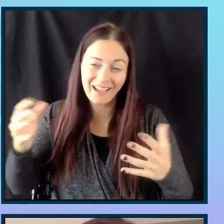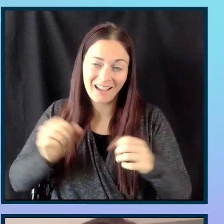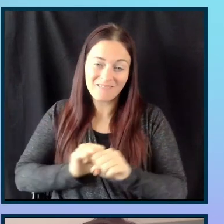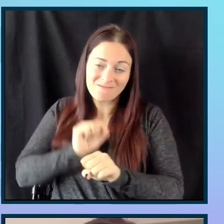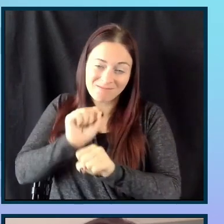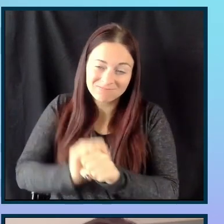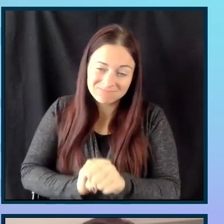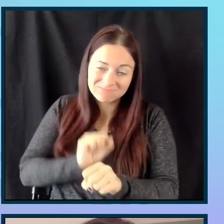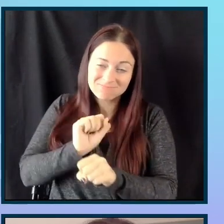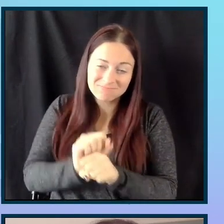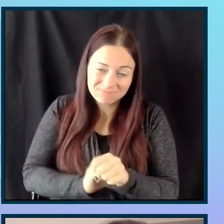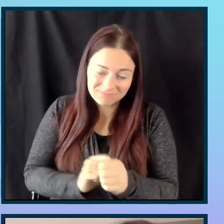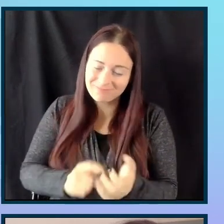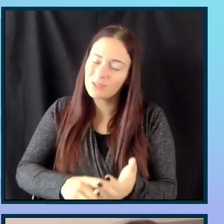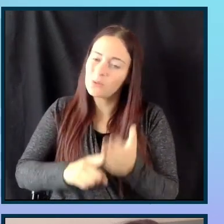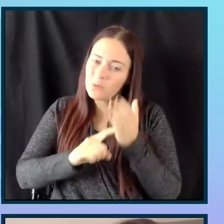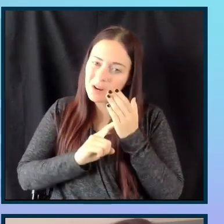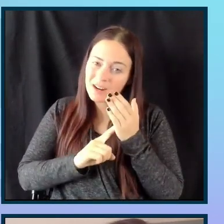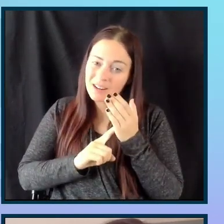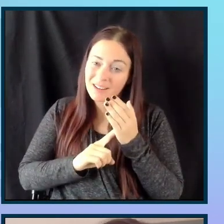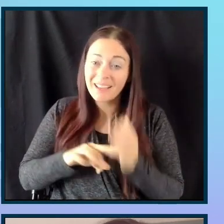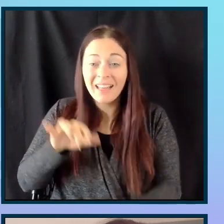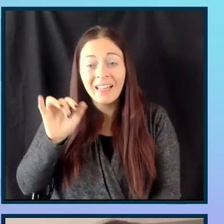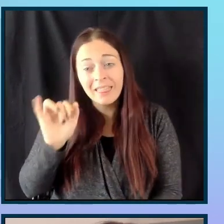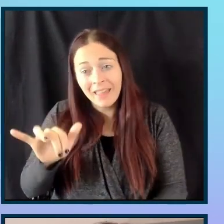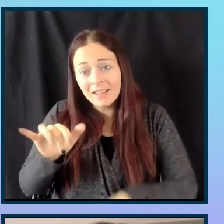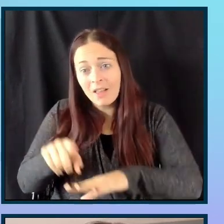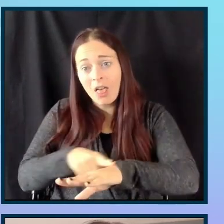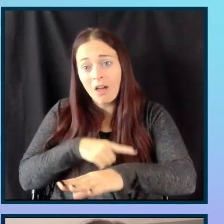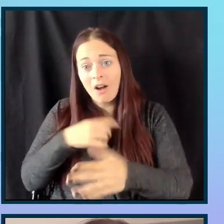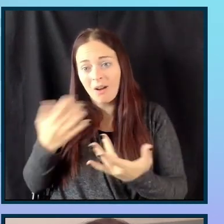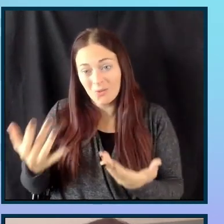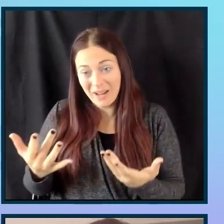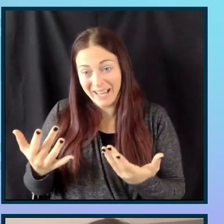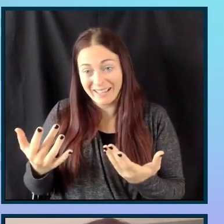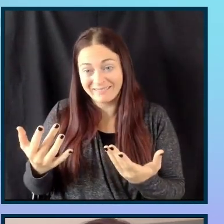And 2028 is a long time to wait for our next version of WCAG 3.0.